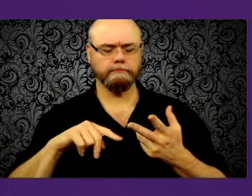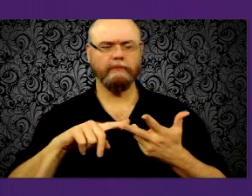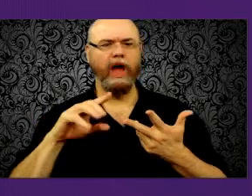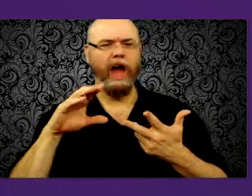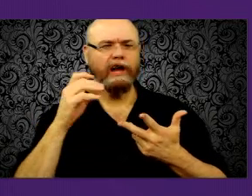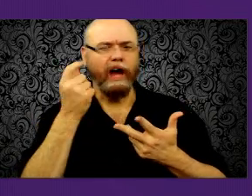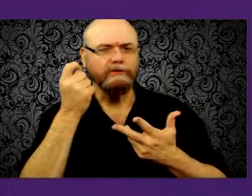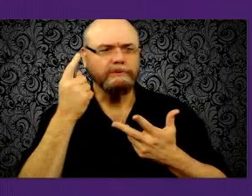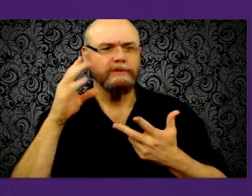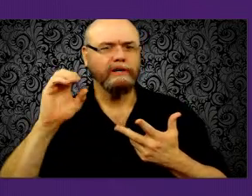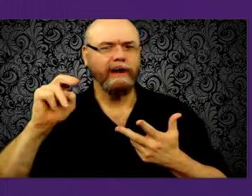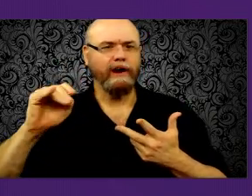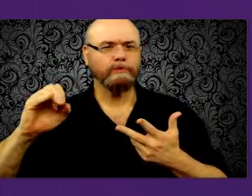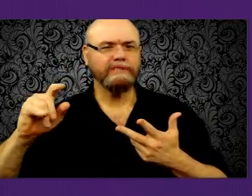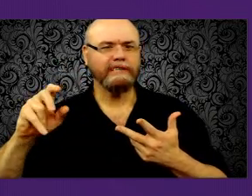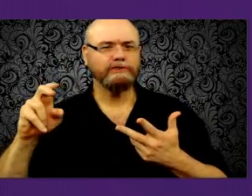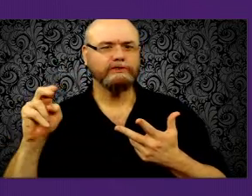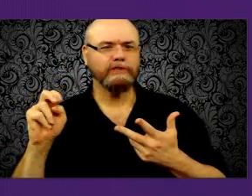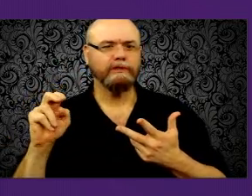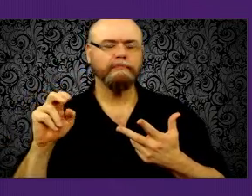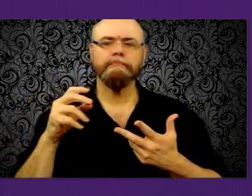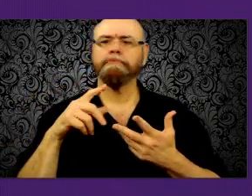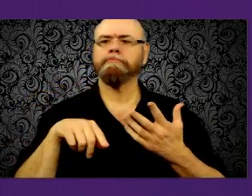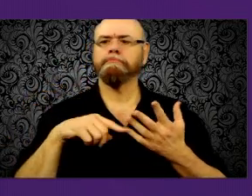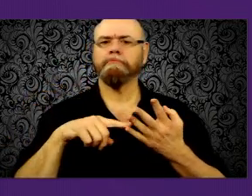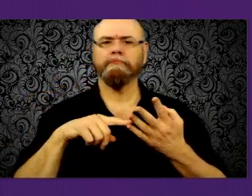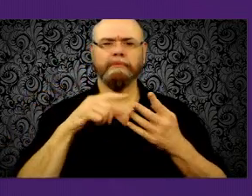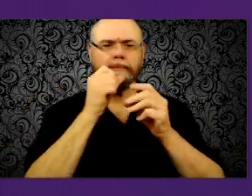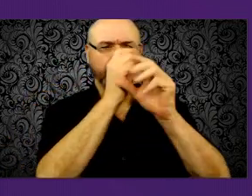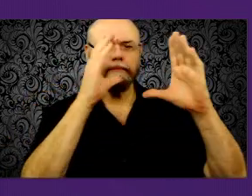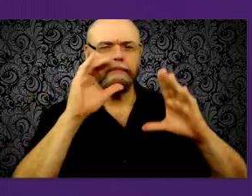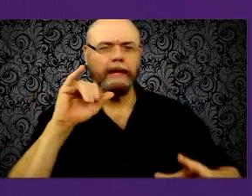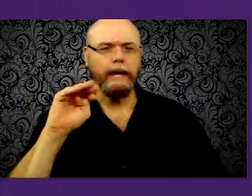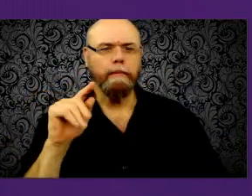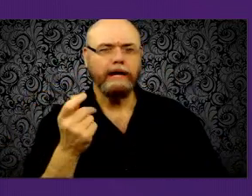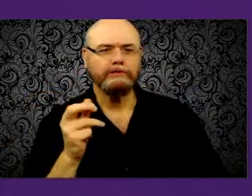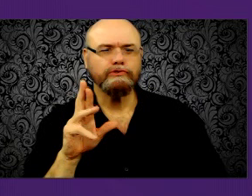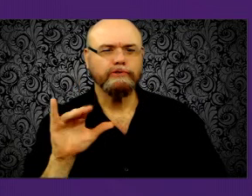We've looked at imagery, figurative language and syntax.